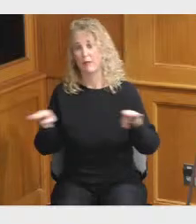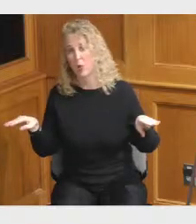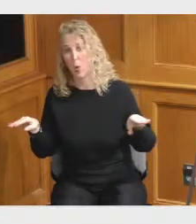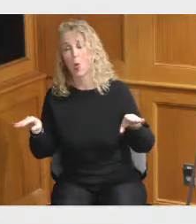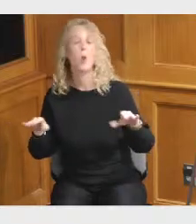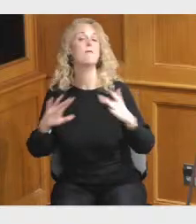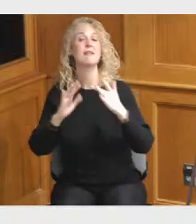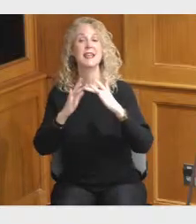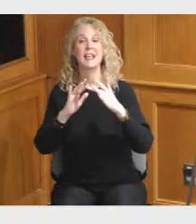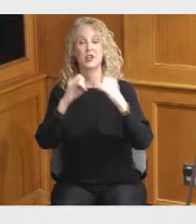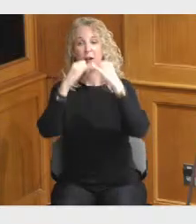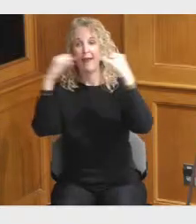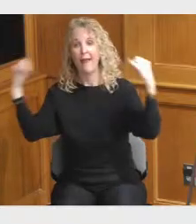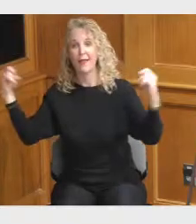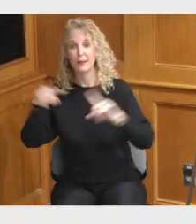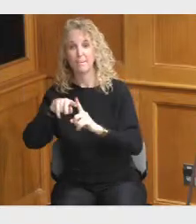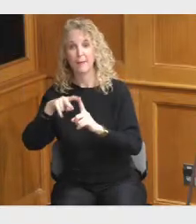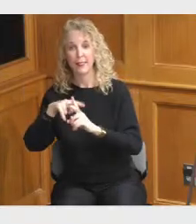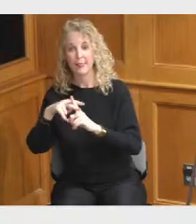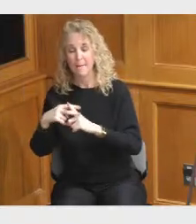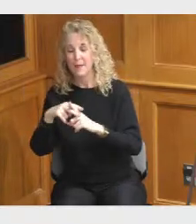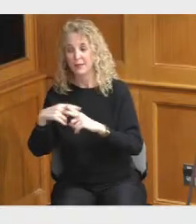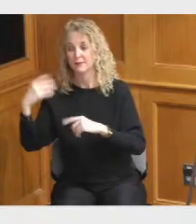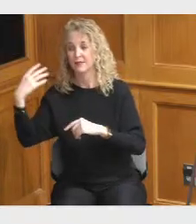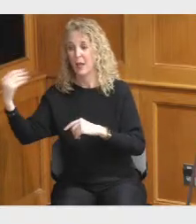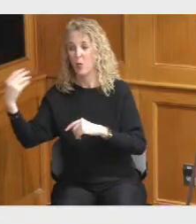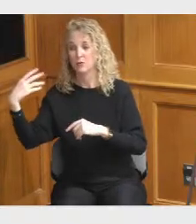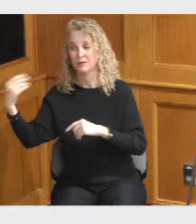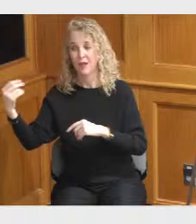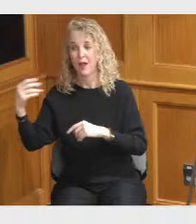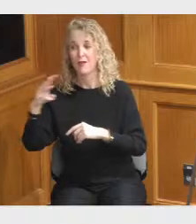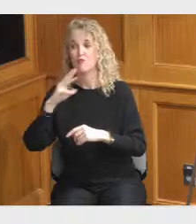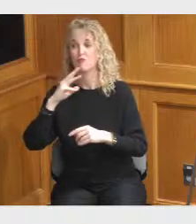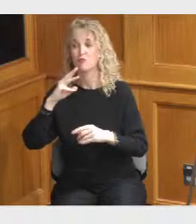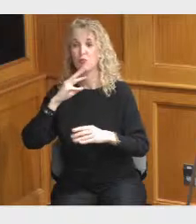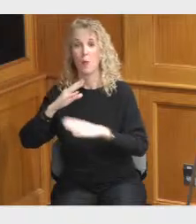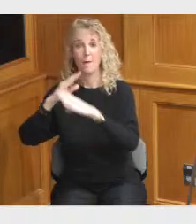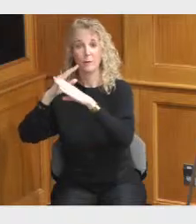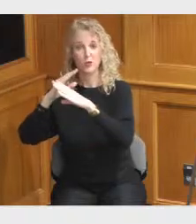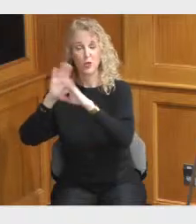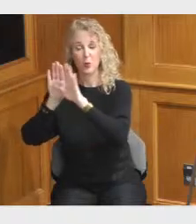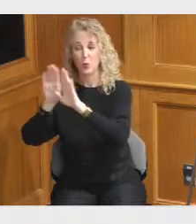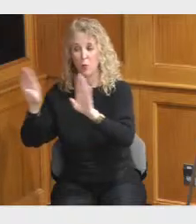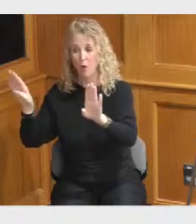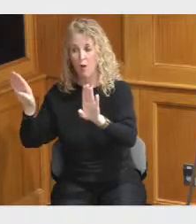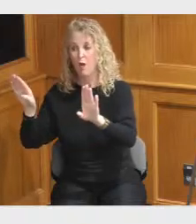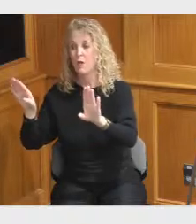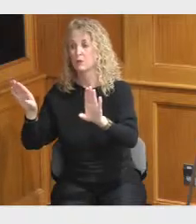and plumbing on the exterior they're working on the storm shelter walls along with parking